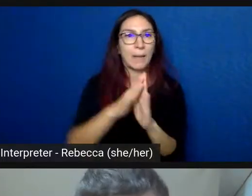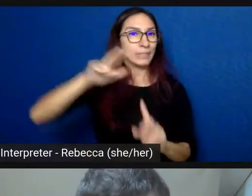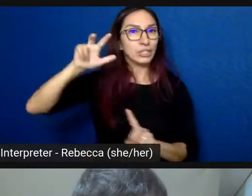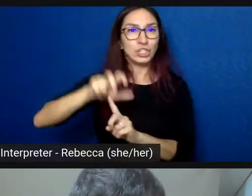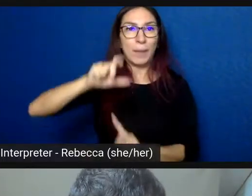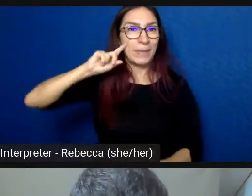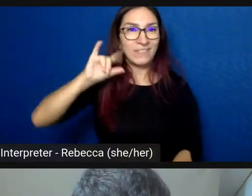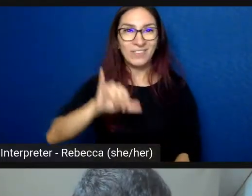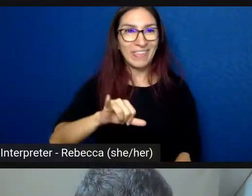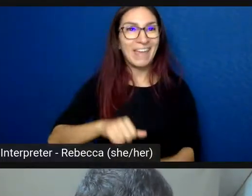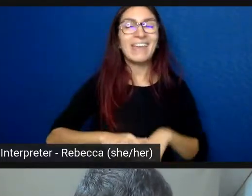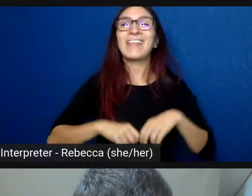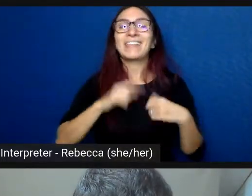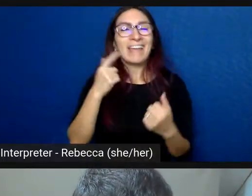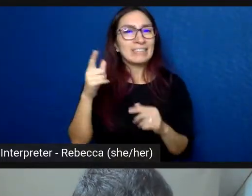Fully aware and